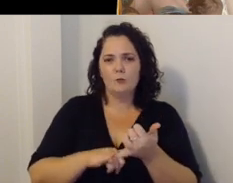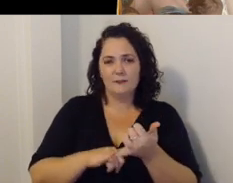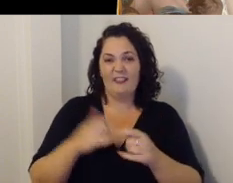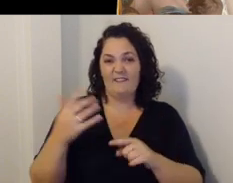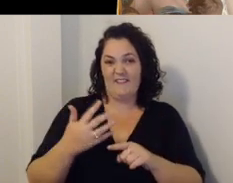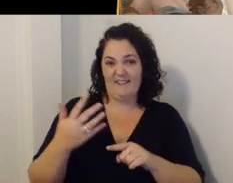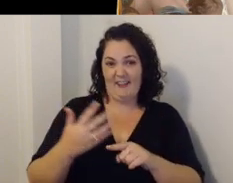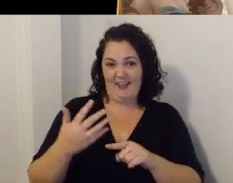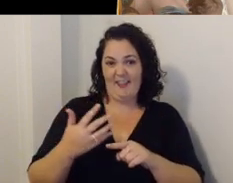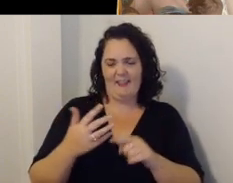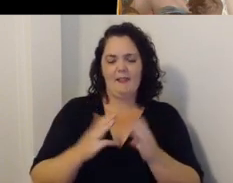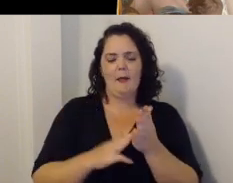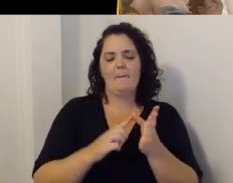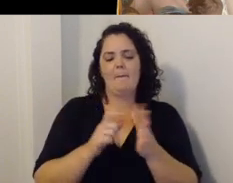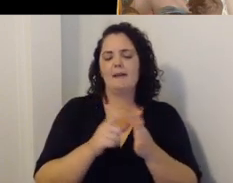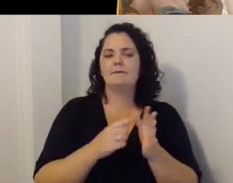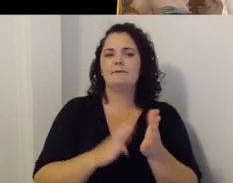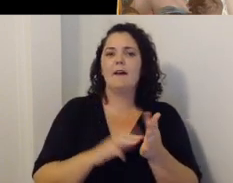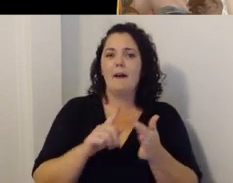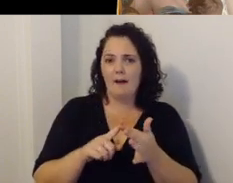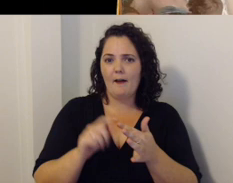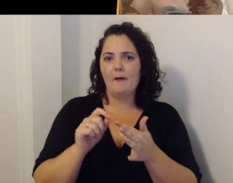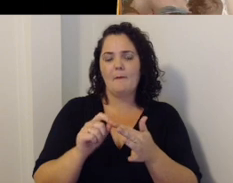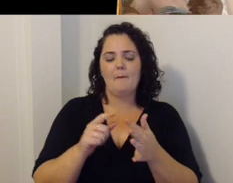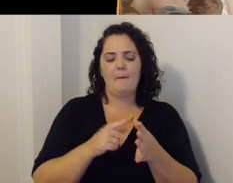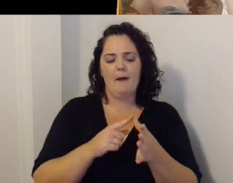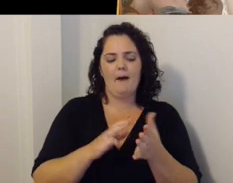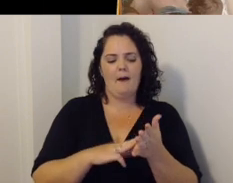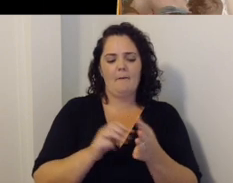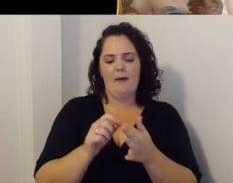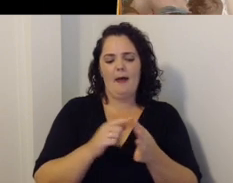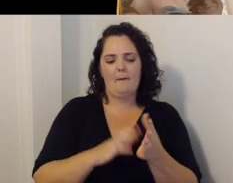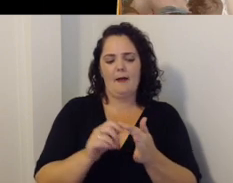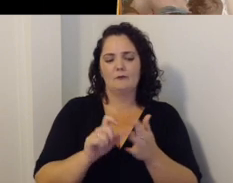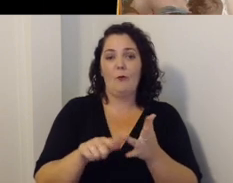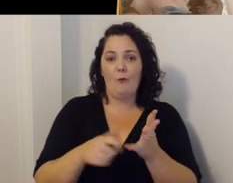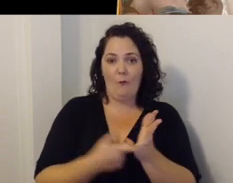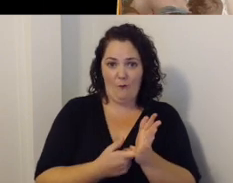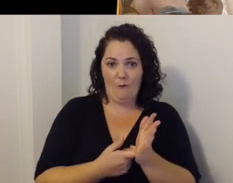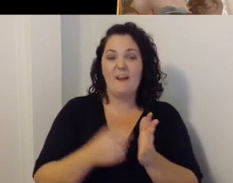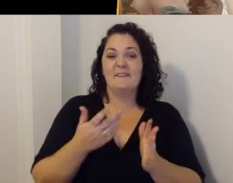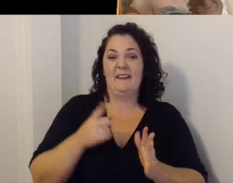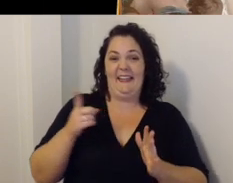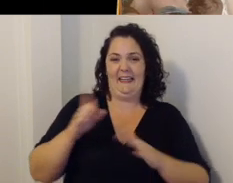de Pompadour, and Louis XV actually built a chateau uh for her just outside of Paris and